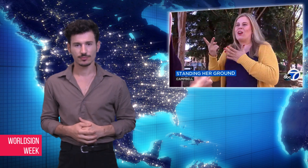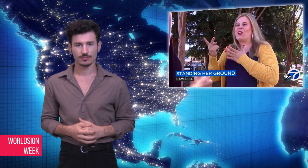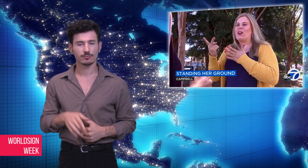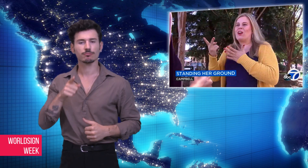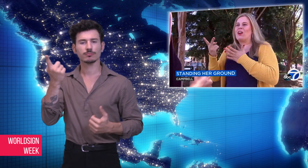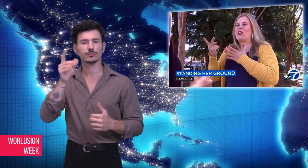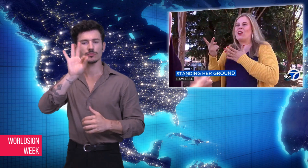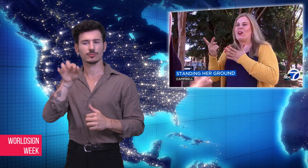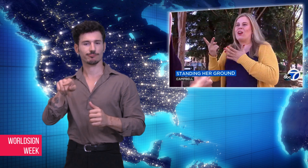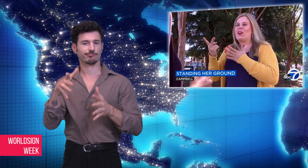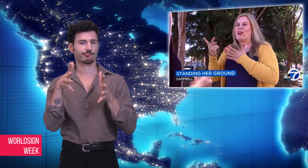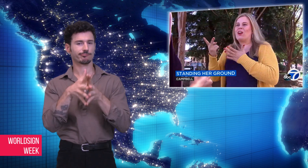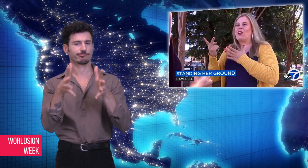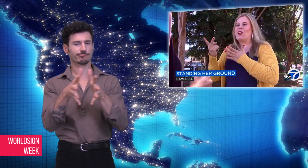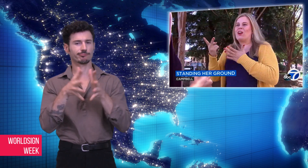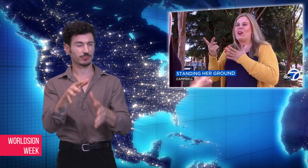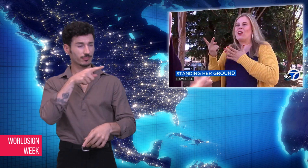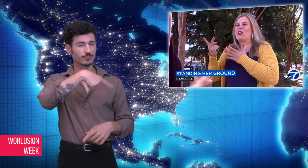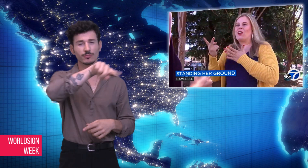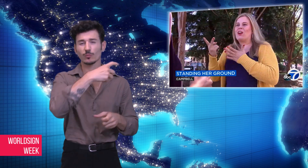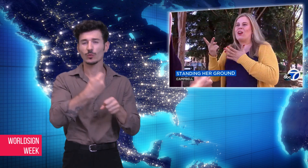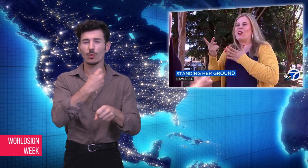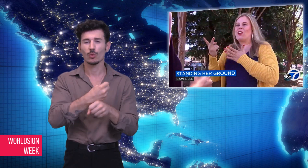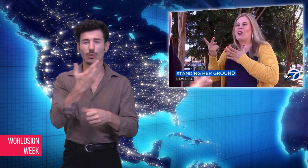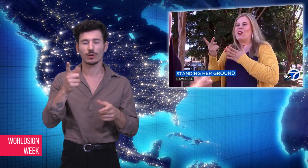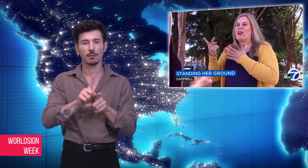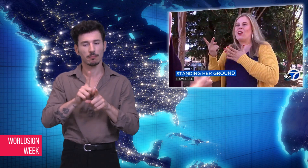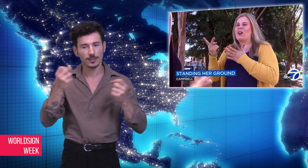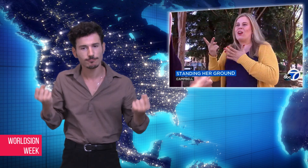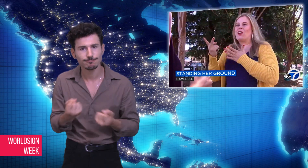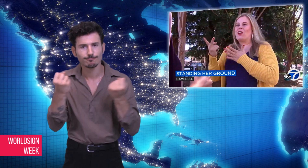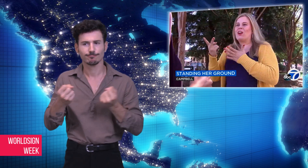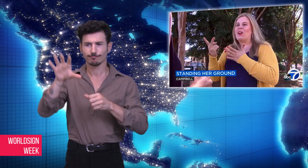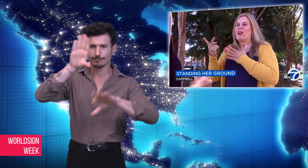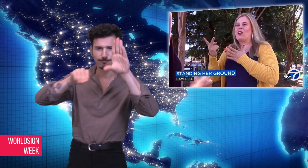She cites inadequate training and the need for